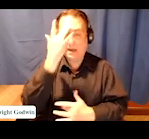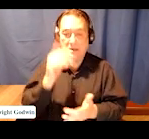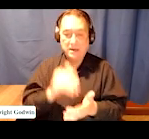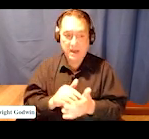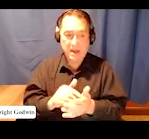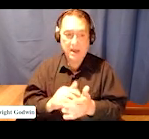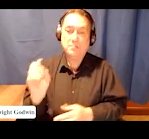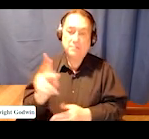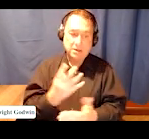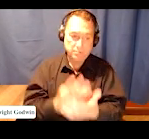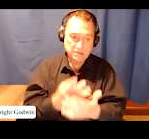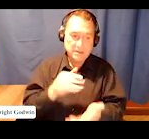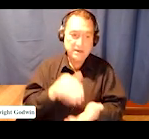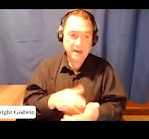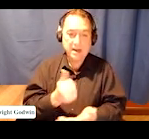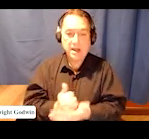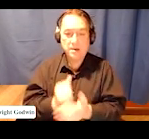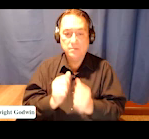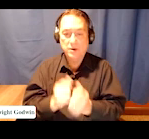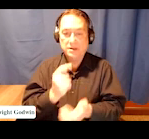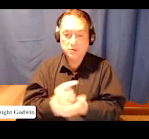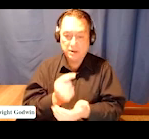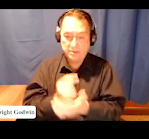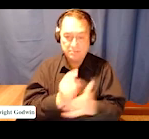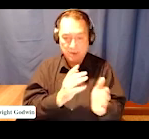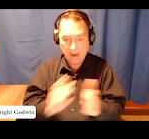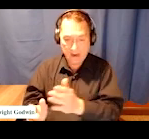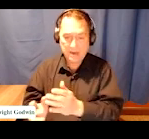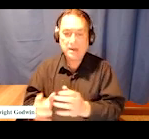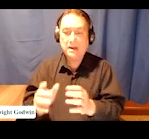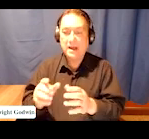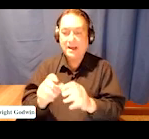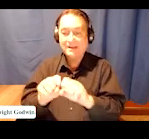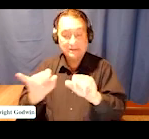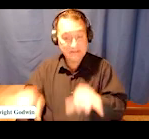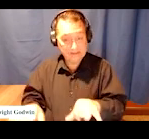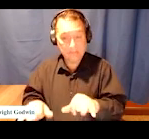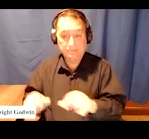can help with treatment planning and system navigation. And when planning for discharge